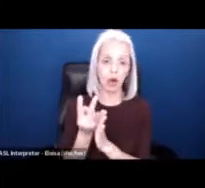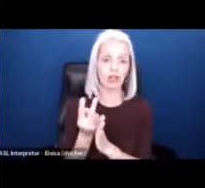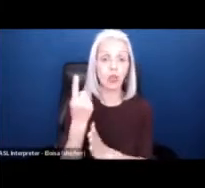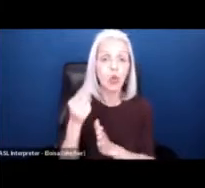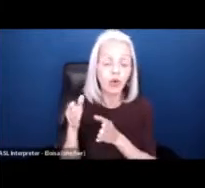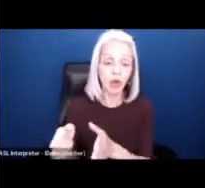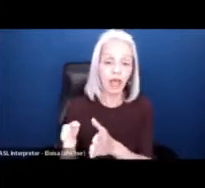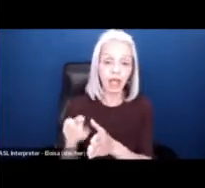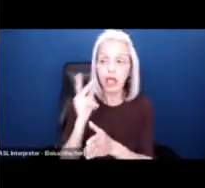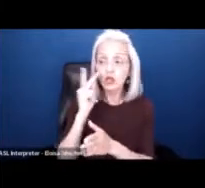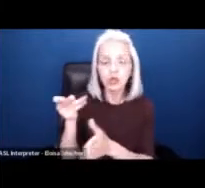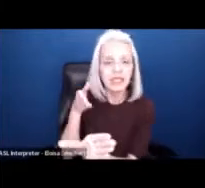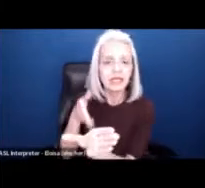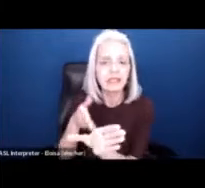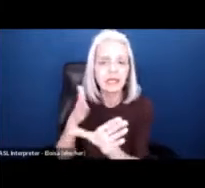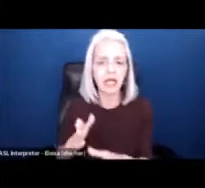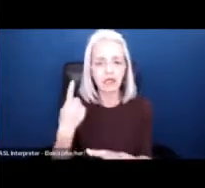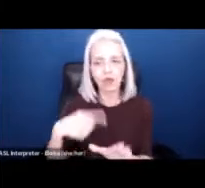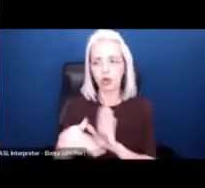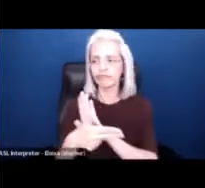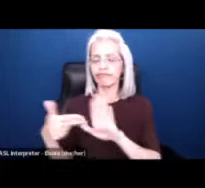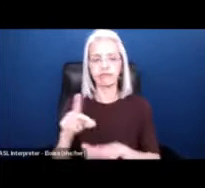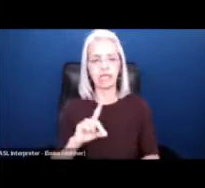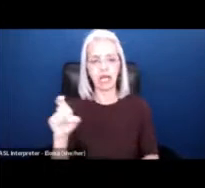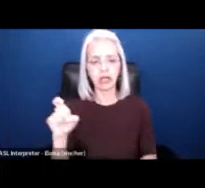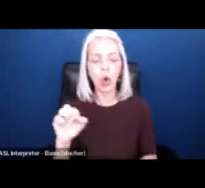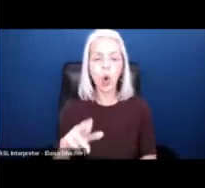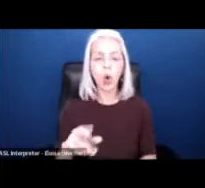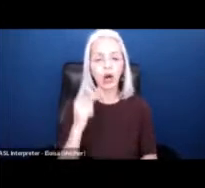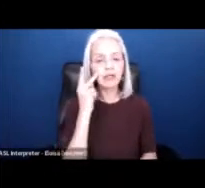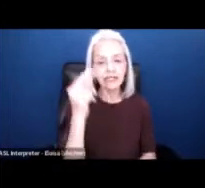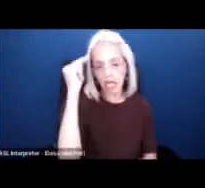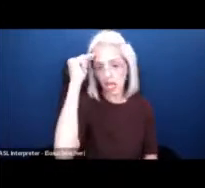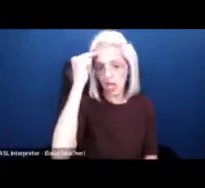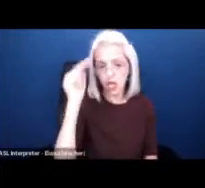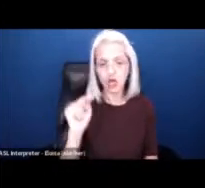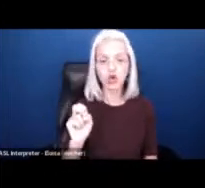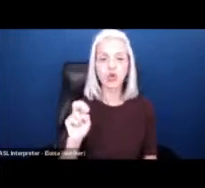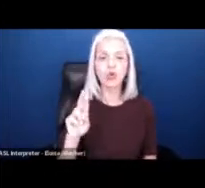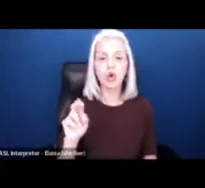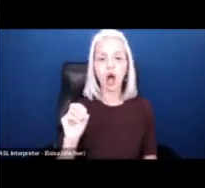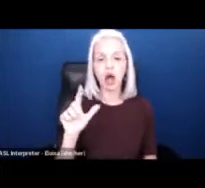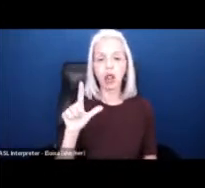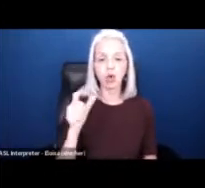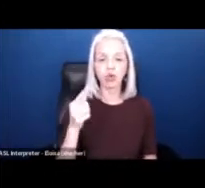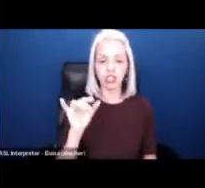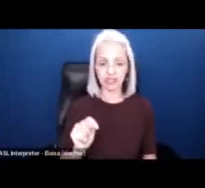to see a psychologist for a diagnosis, or to see a neurologist, and that might be even further. So you know,